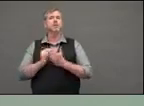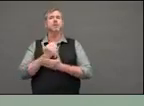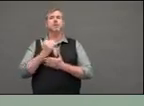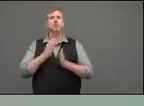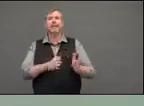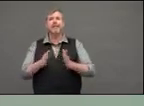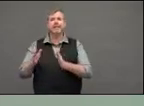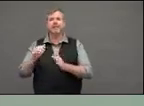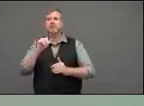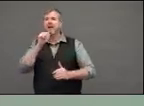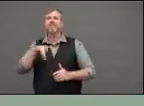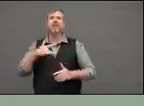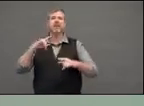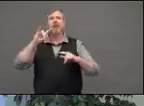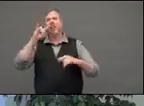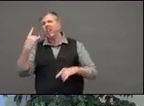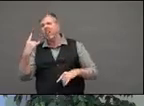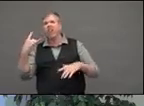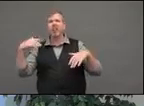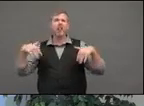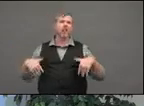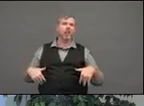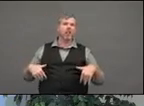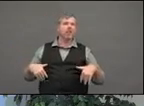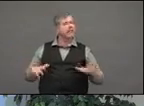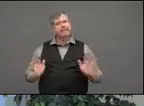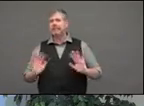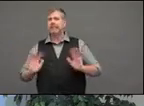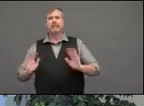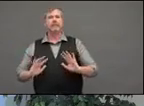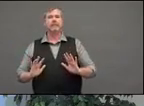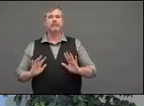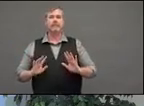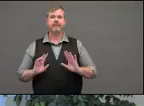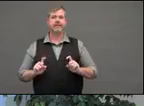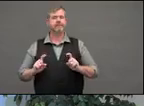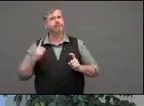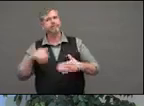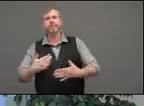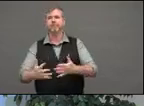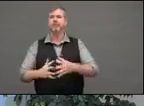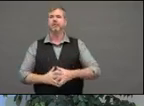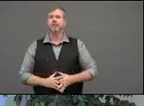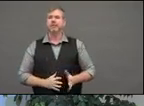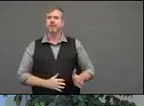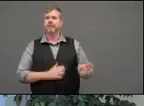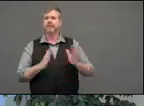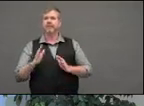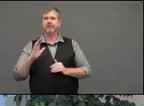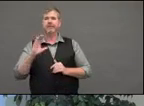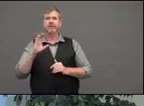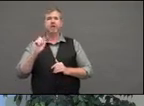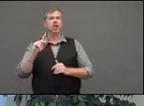such a drag you know yeah. CV: Yeah and i completely agree with um you know having to exercise at home i